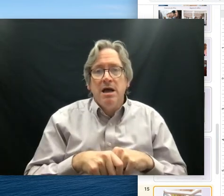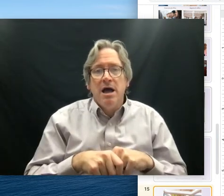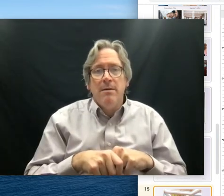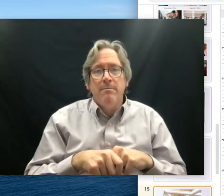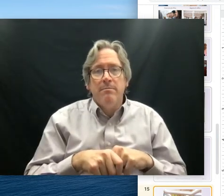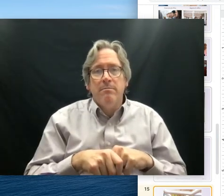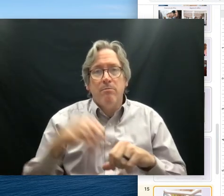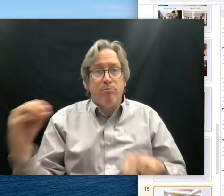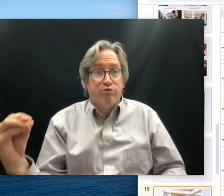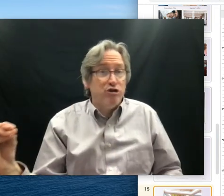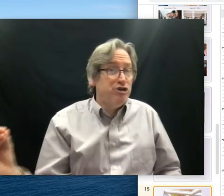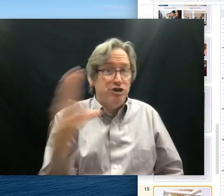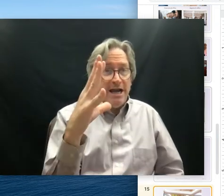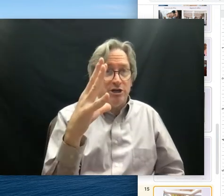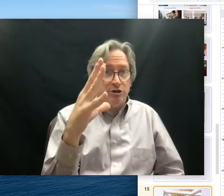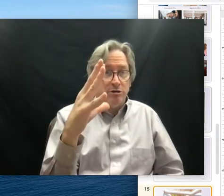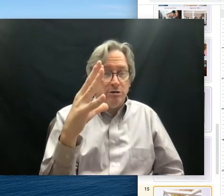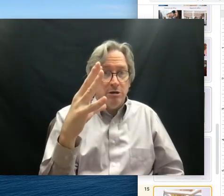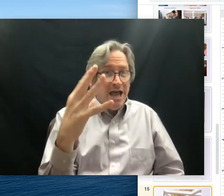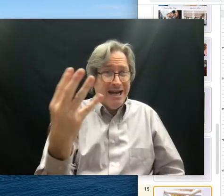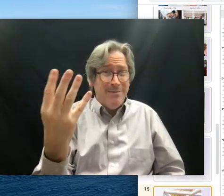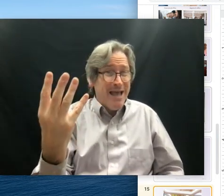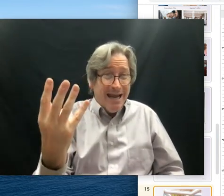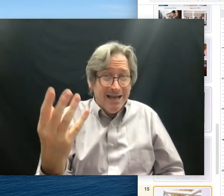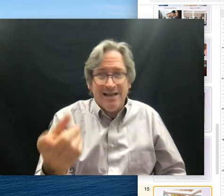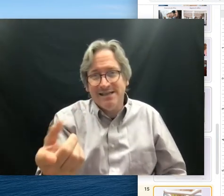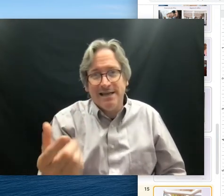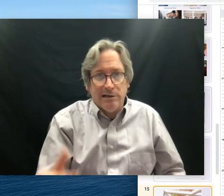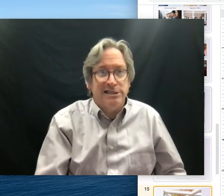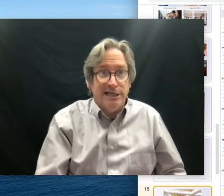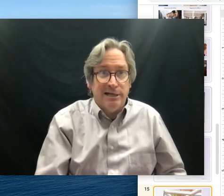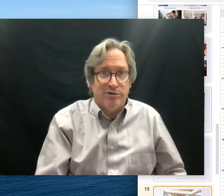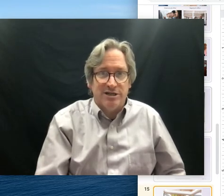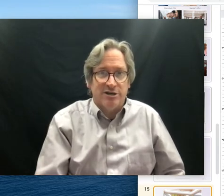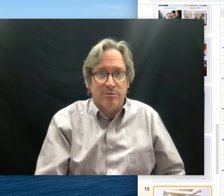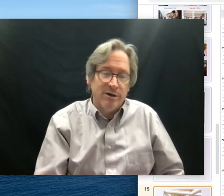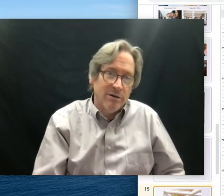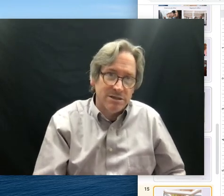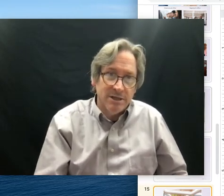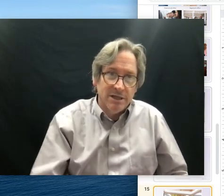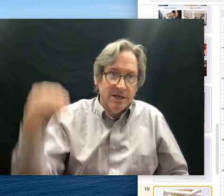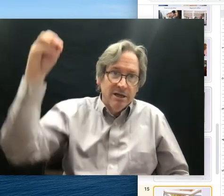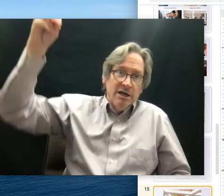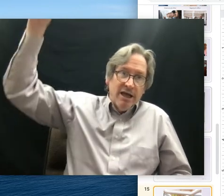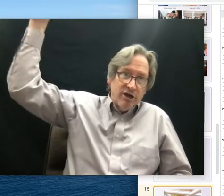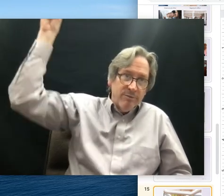um projector and it could be any it says lcd projector but ultimately it could be